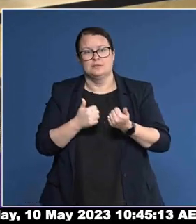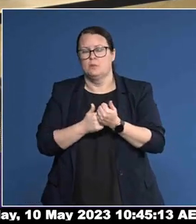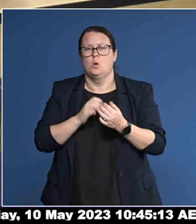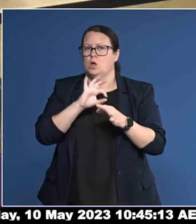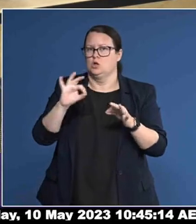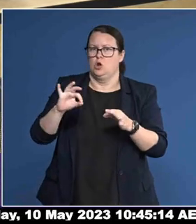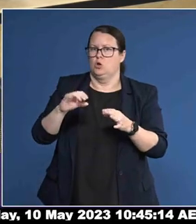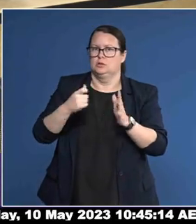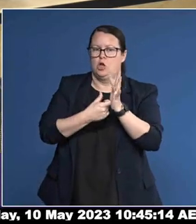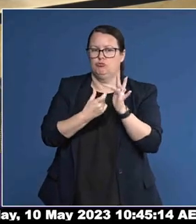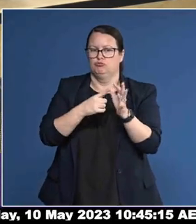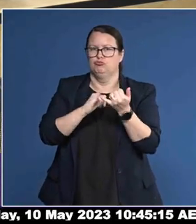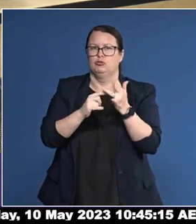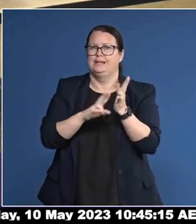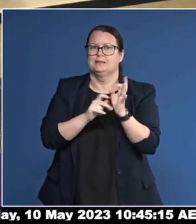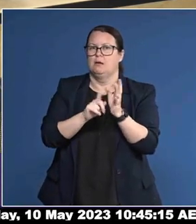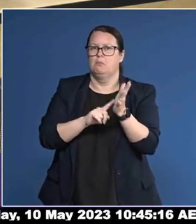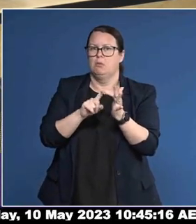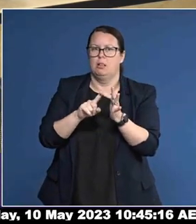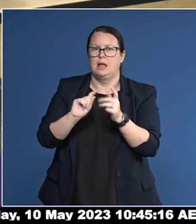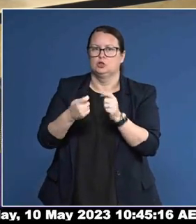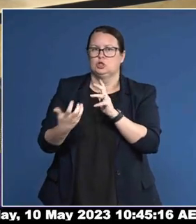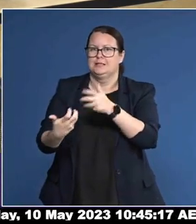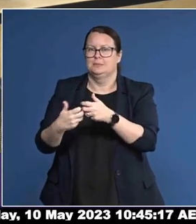They're supports to assist children generally; correct?